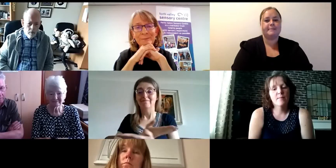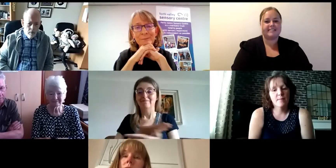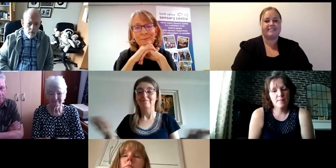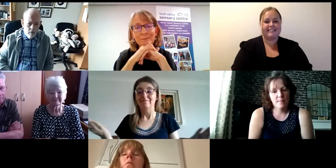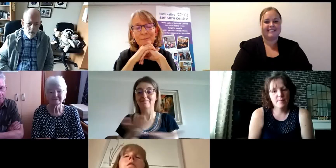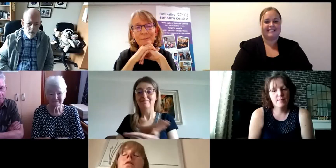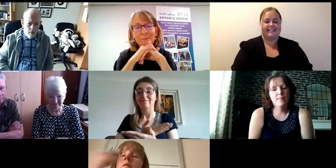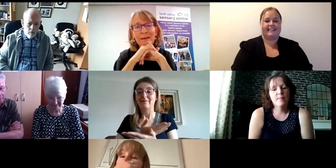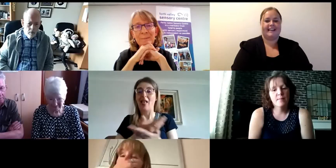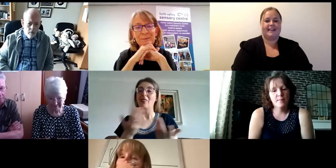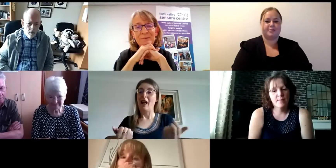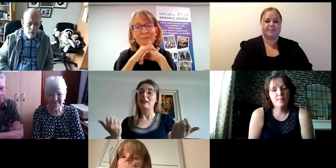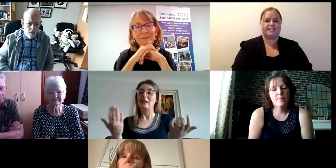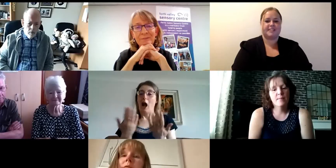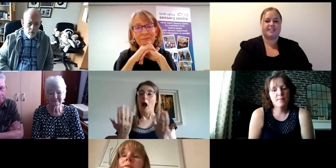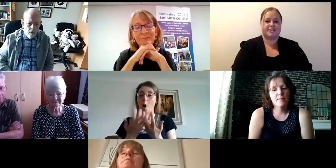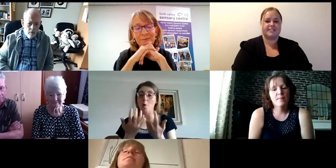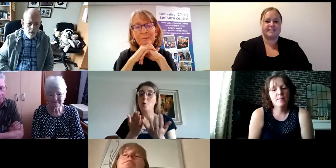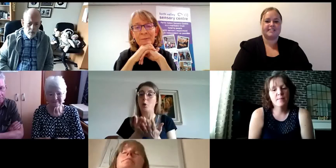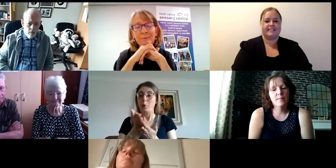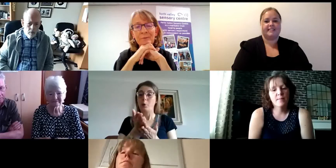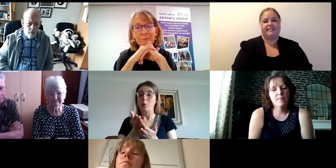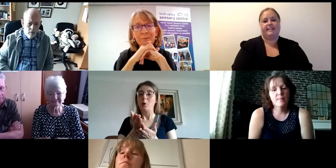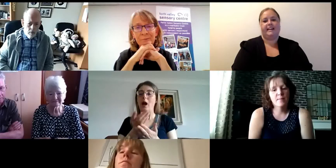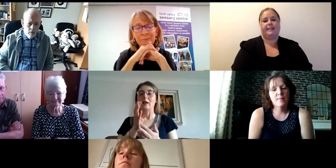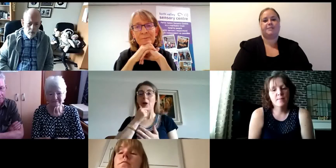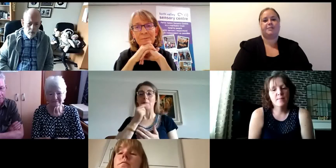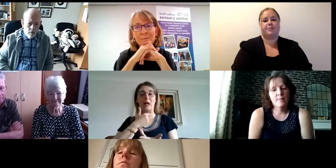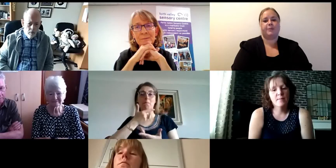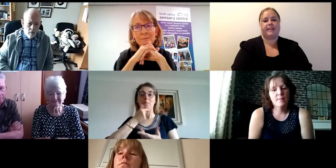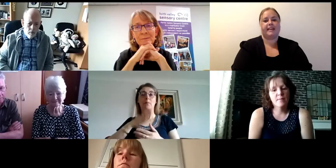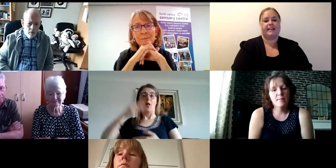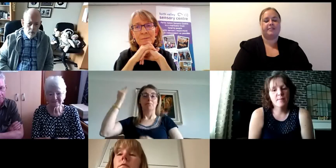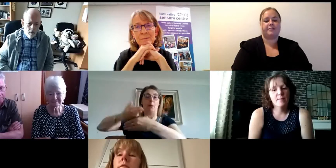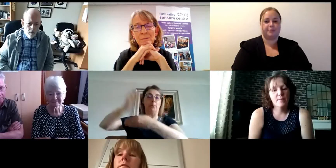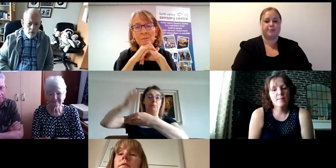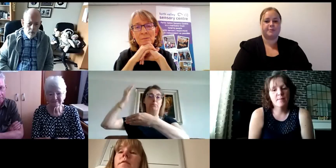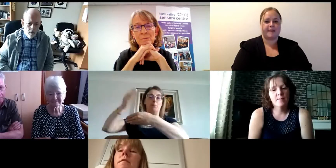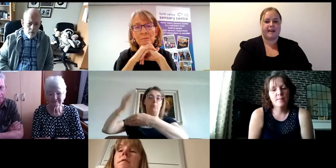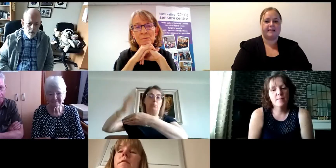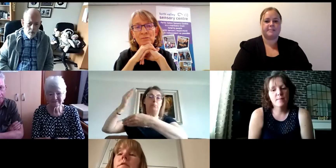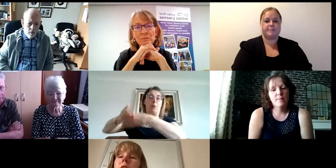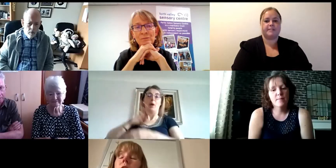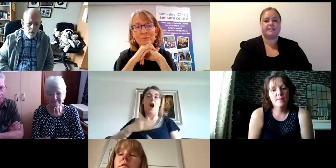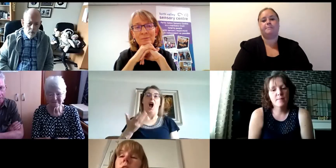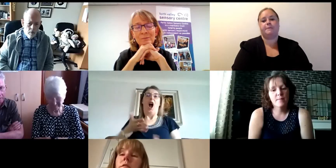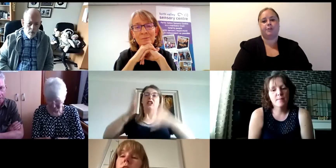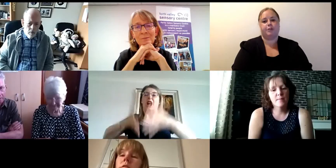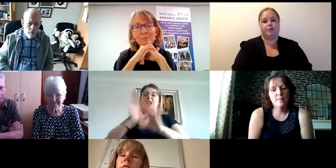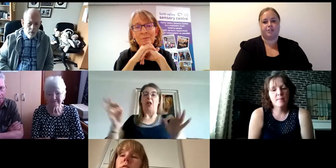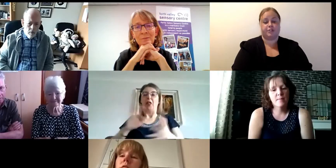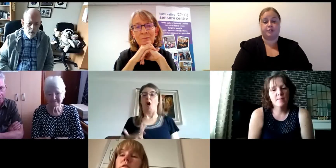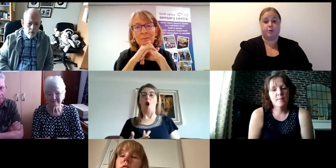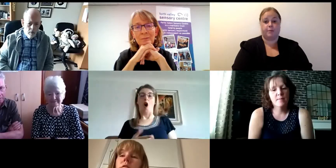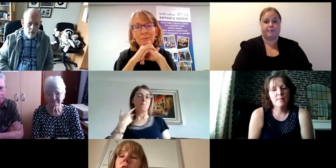We have to try and meet in the middle and have those discussions so we can get through those barriers